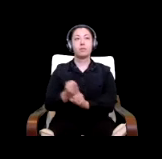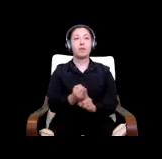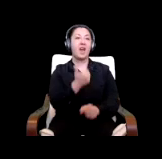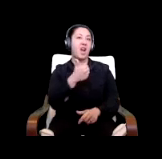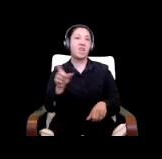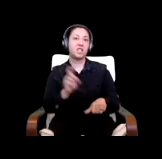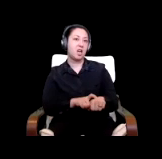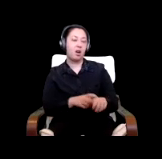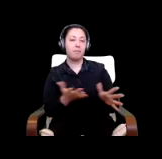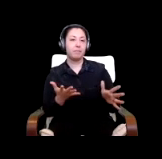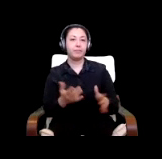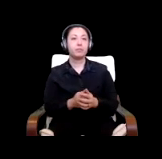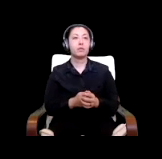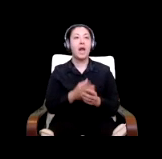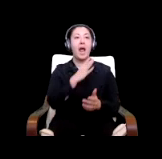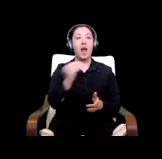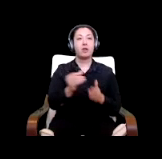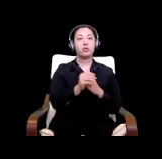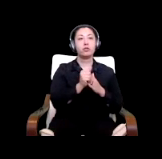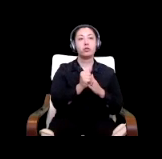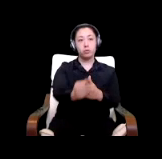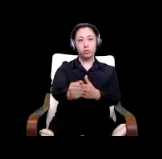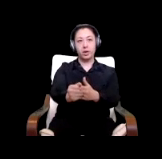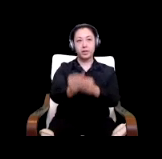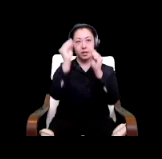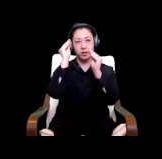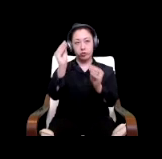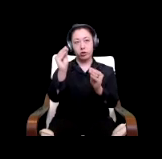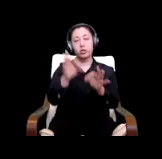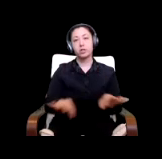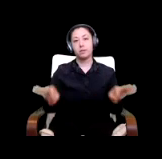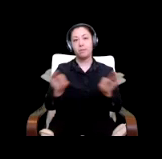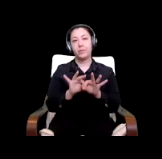Directed instruction is very important parts of people with typically developing senses